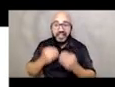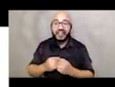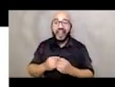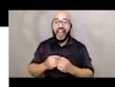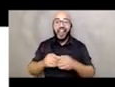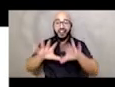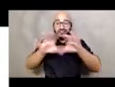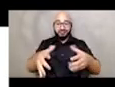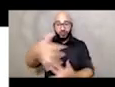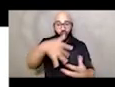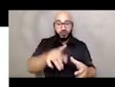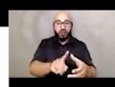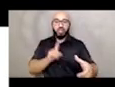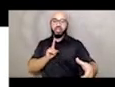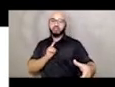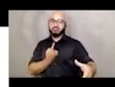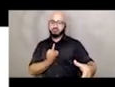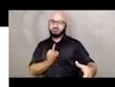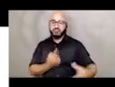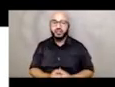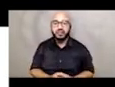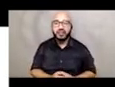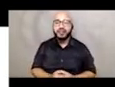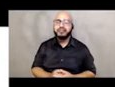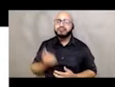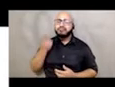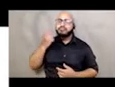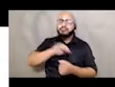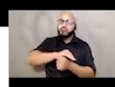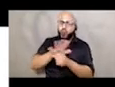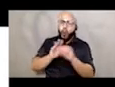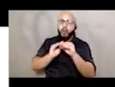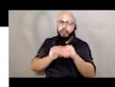With the drastic changes we've all had to experience and endure during this pandemic.